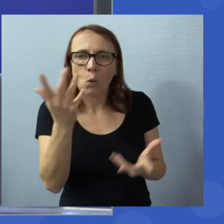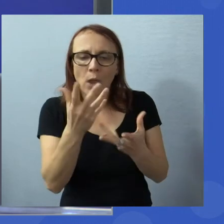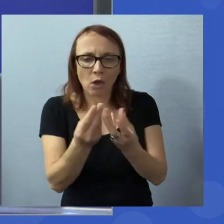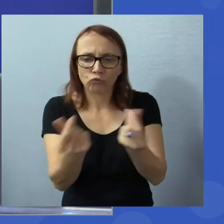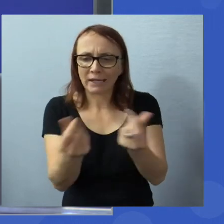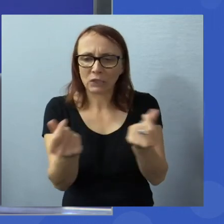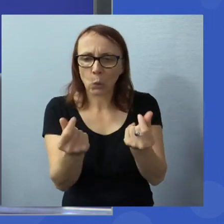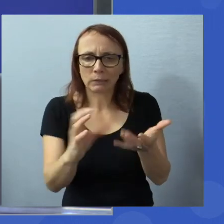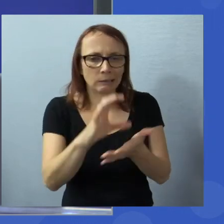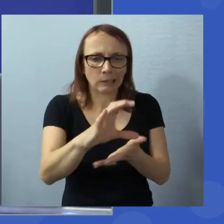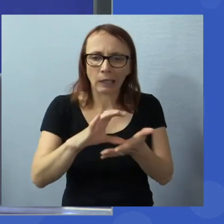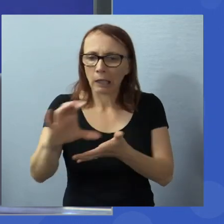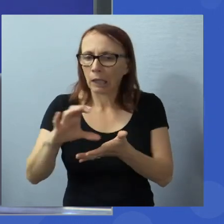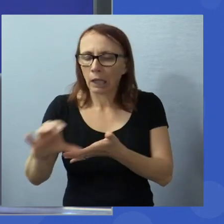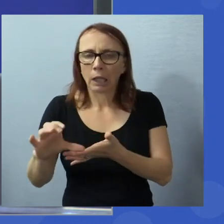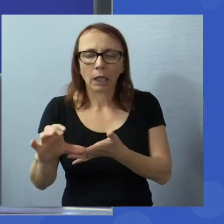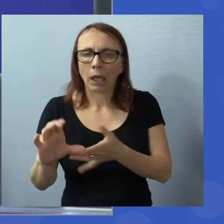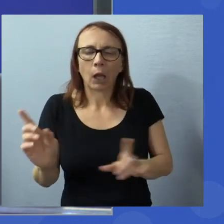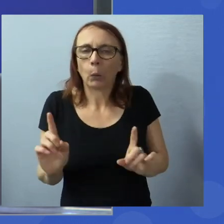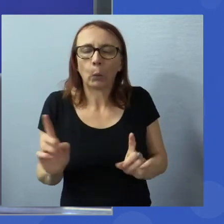moment and what do we think we can afford and we've still got the